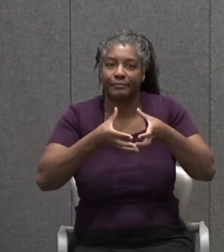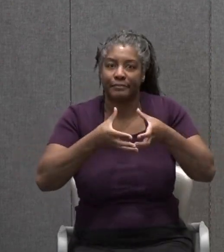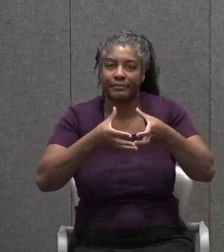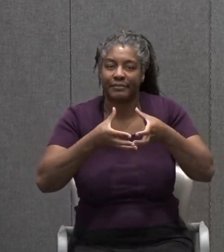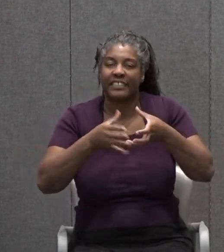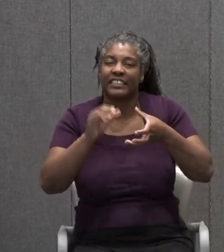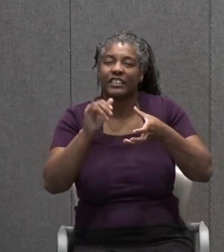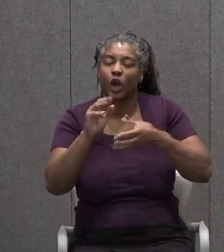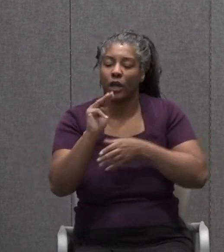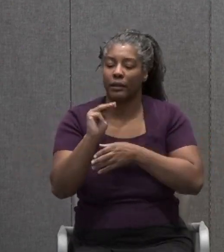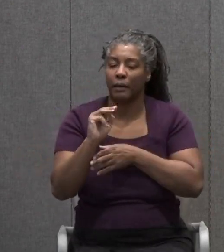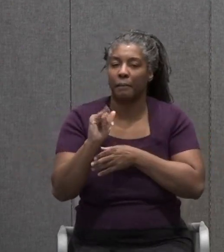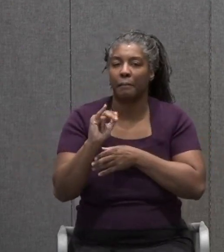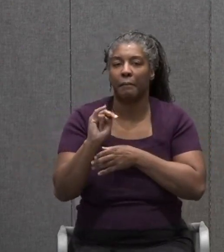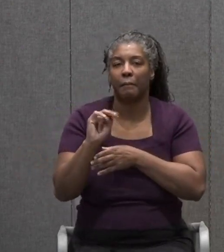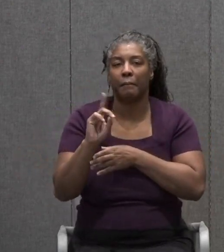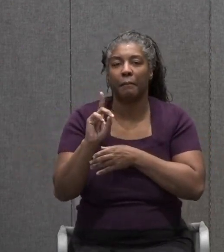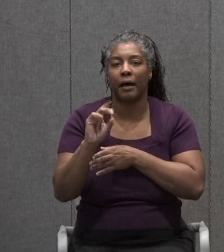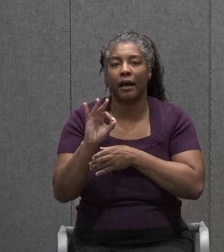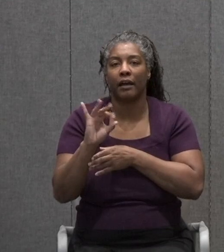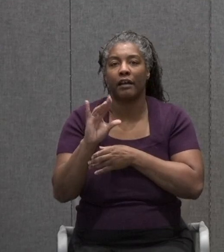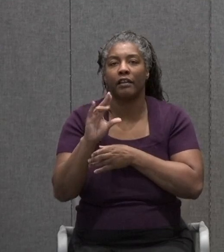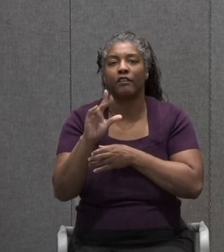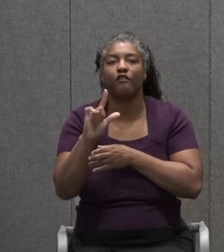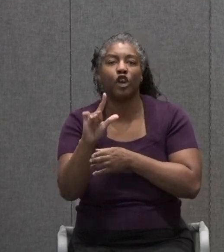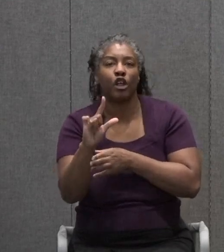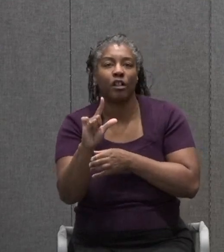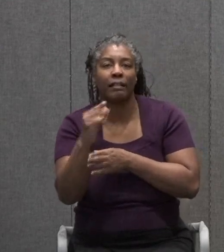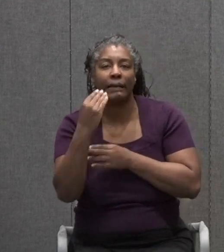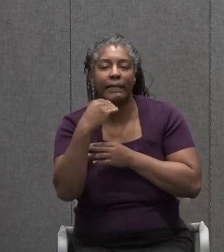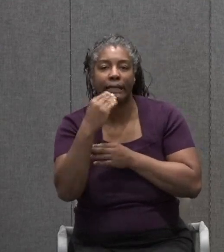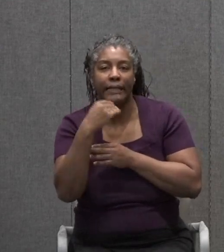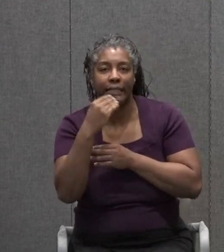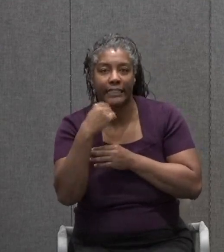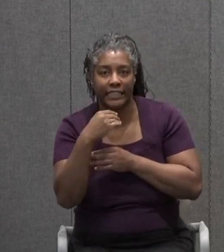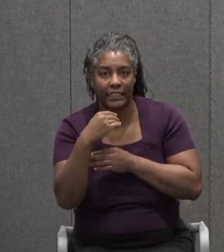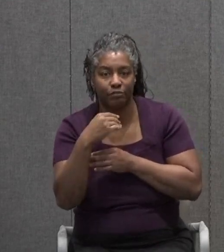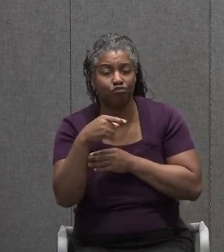because it makes us really understand and appreciate